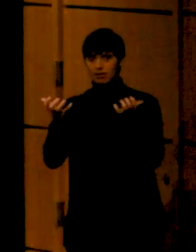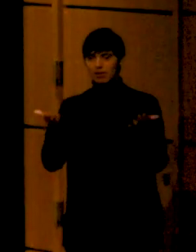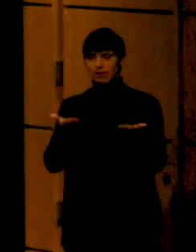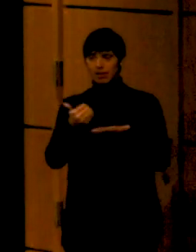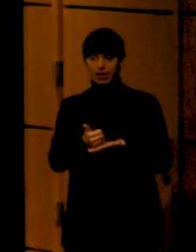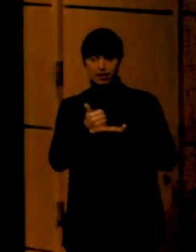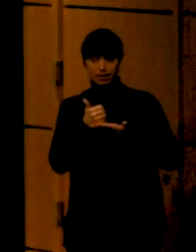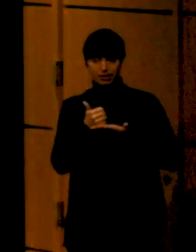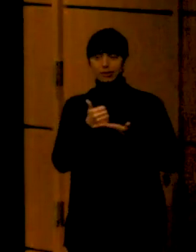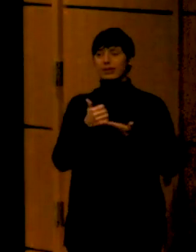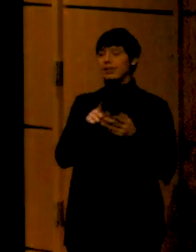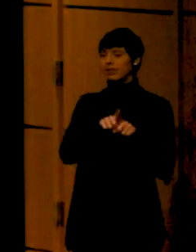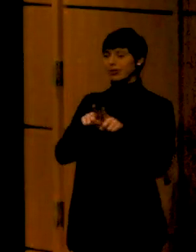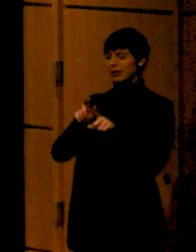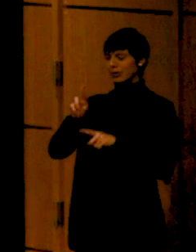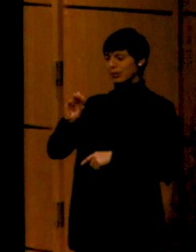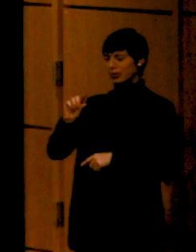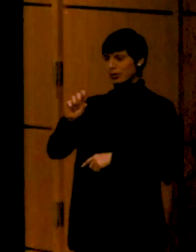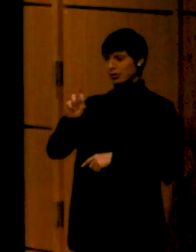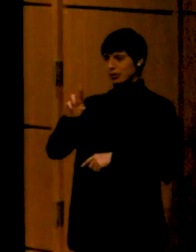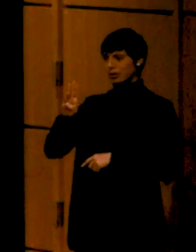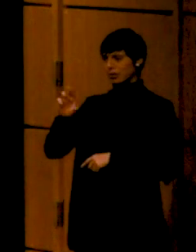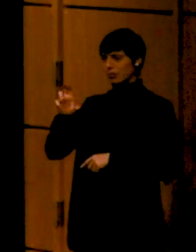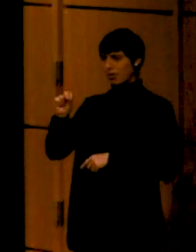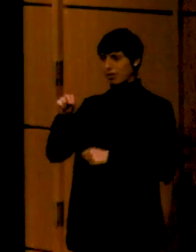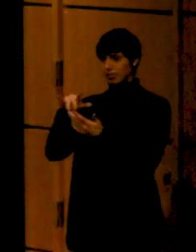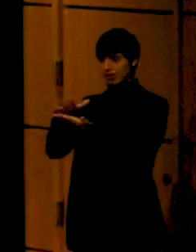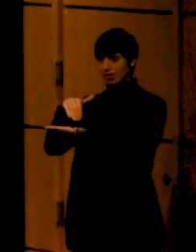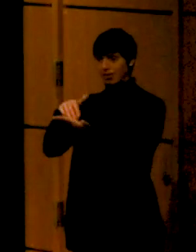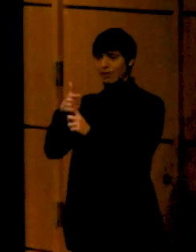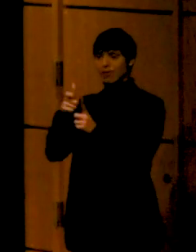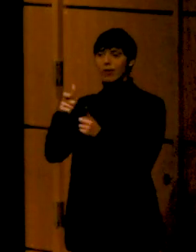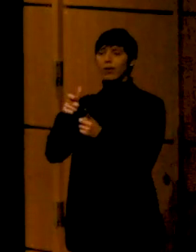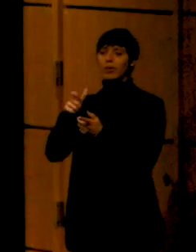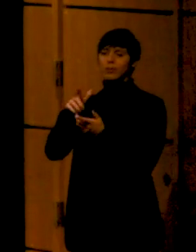Brown Study Center at the School of the Art Institute of Chicago.